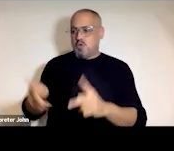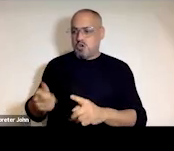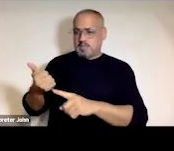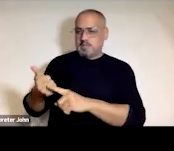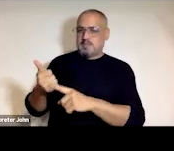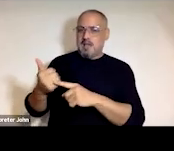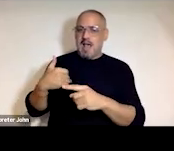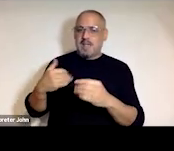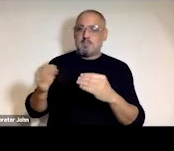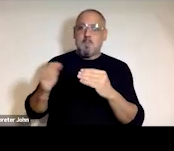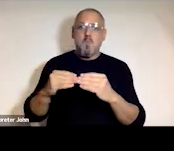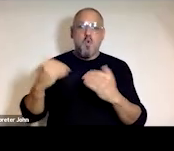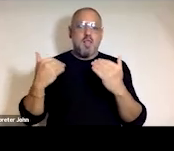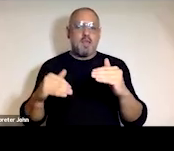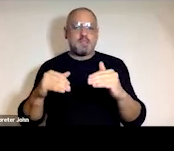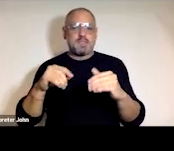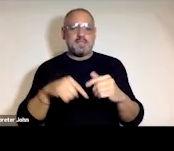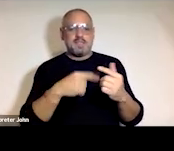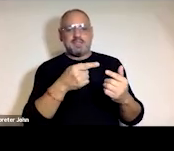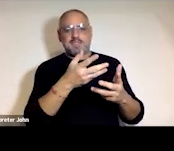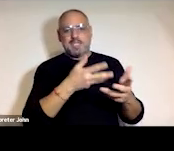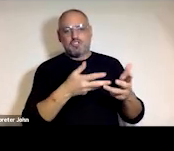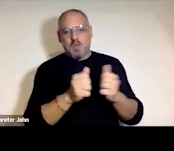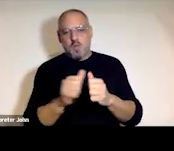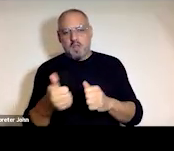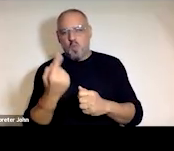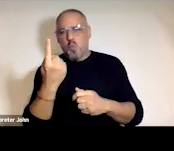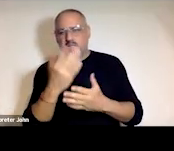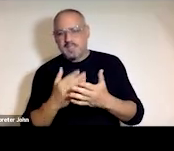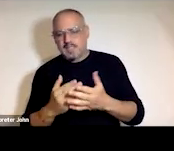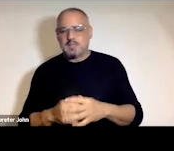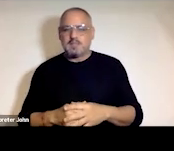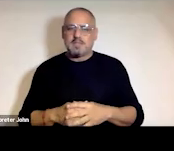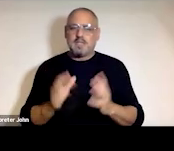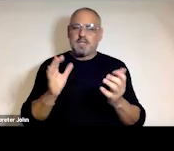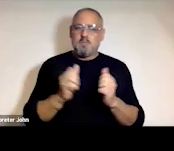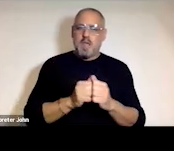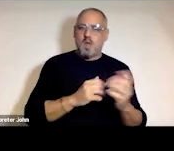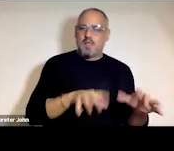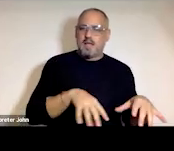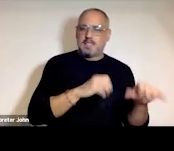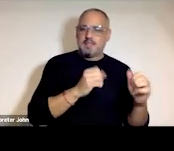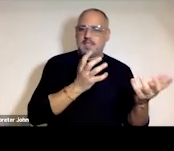has more limitations in the interact with others area compared to the adapt and manage oneself,